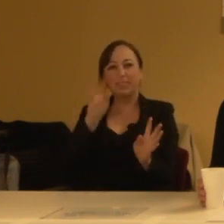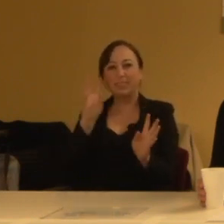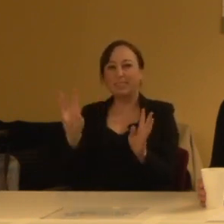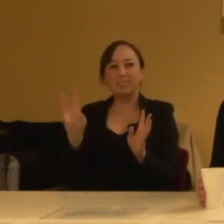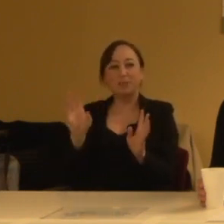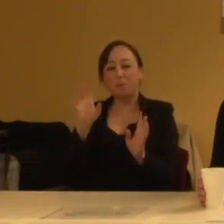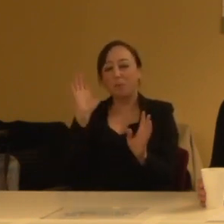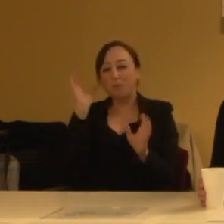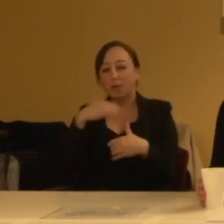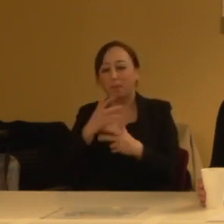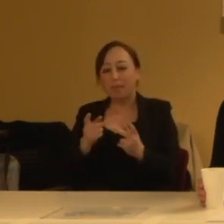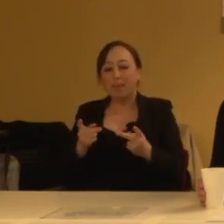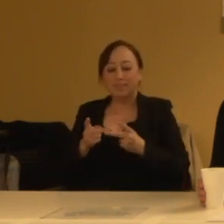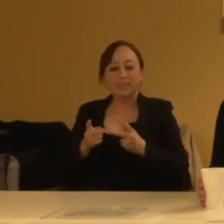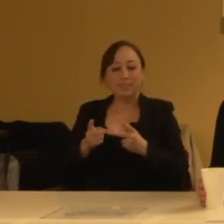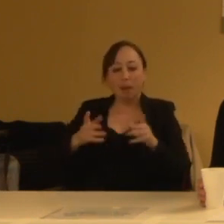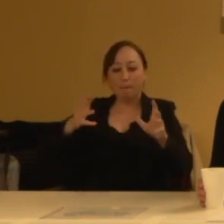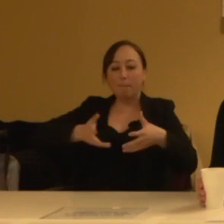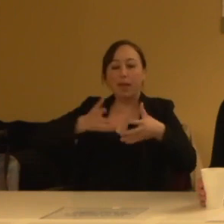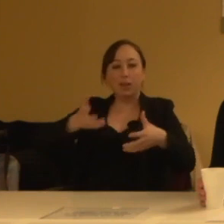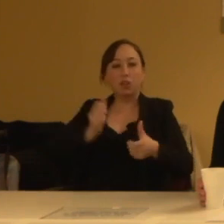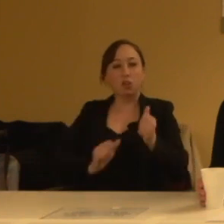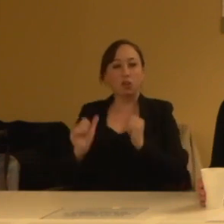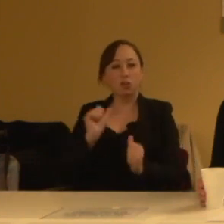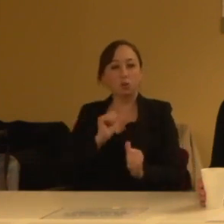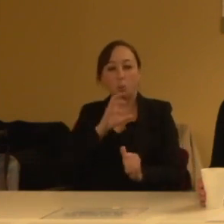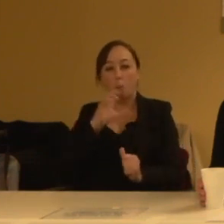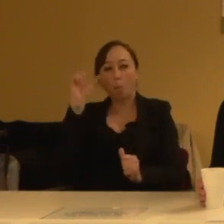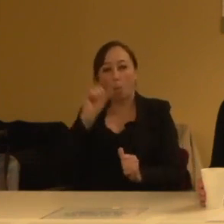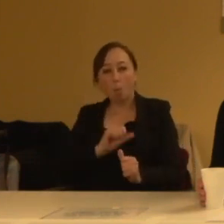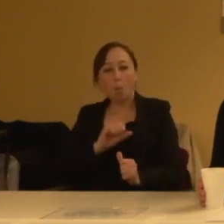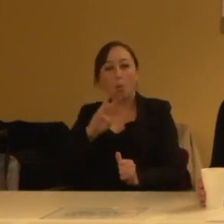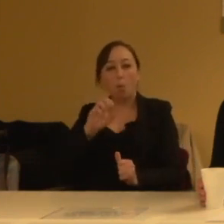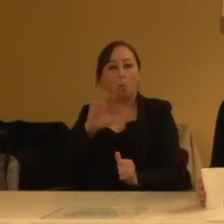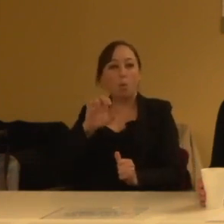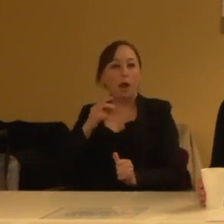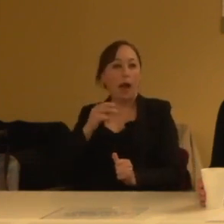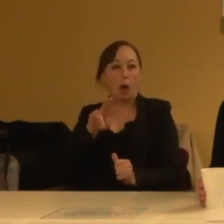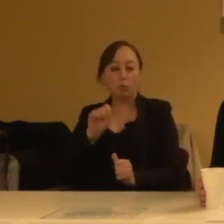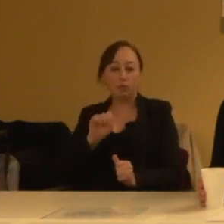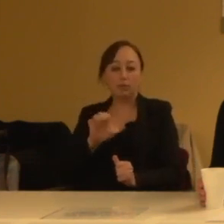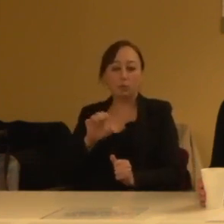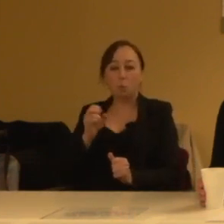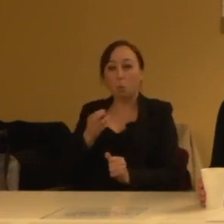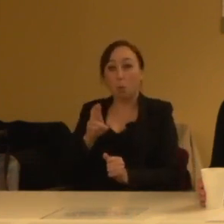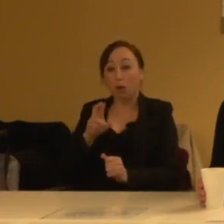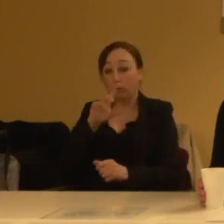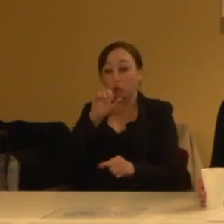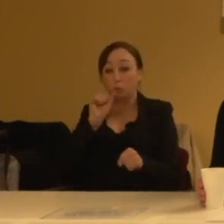abandoned theater spaces that were like owned by hoarders where they were like literally rats running around, like horrible places.